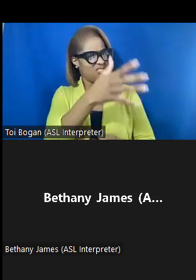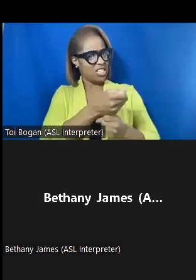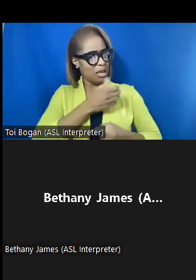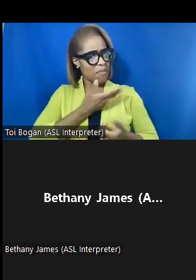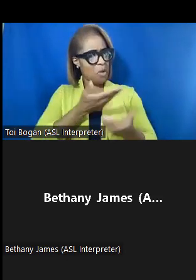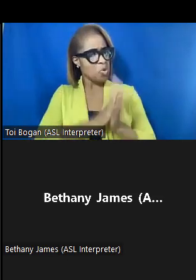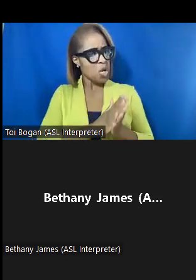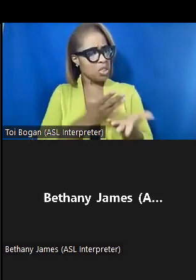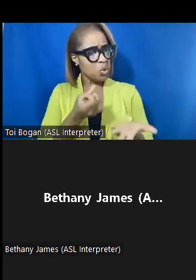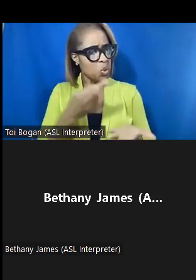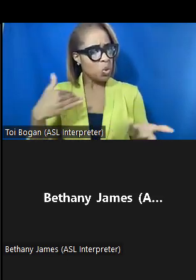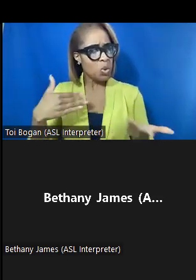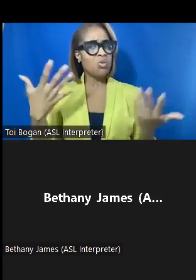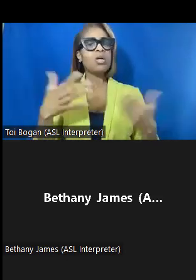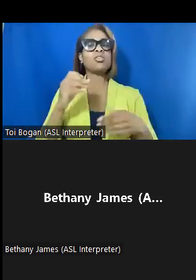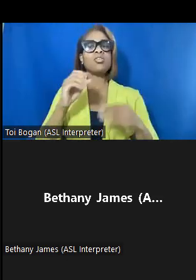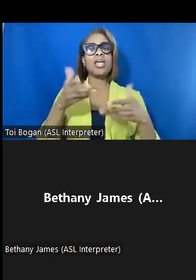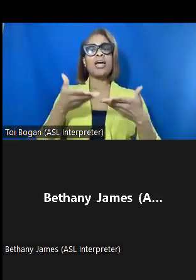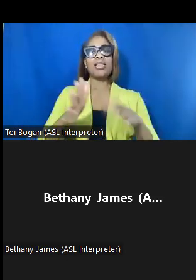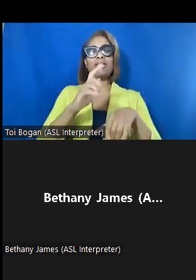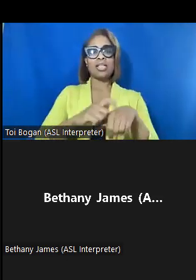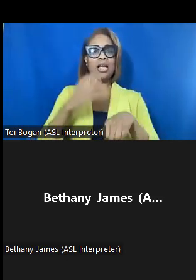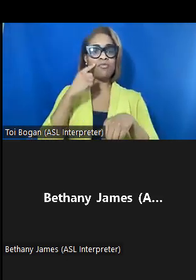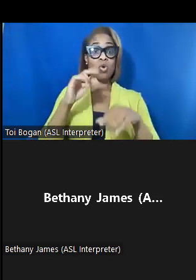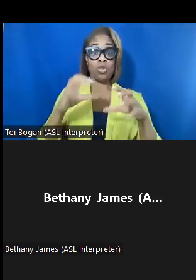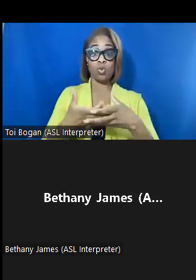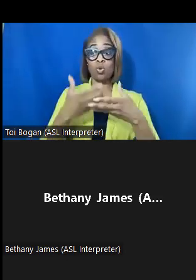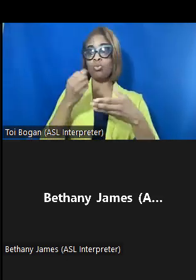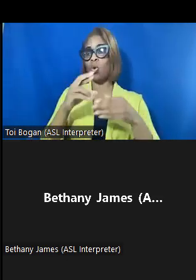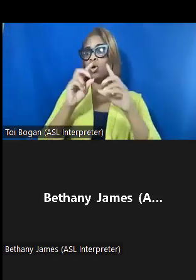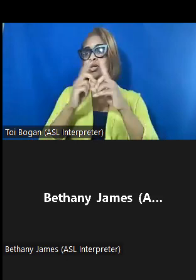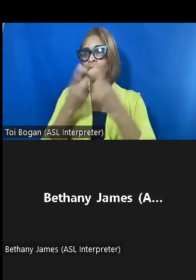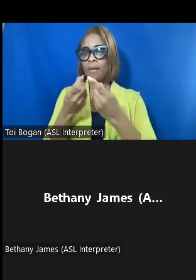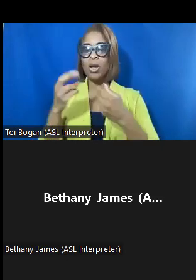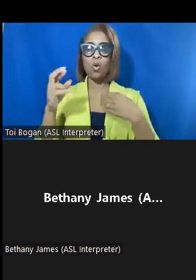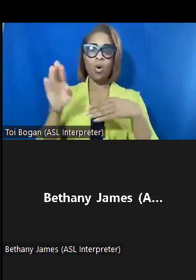That gives the time for the entity such as the department or business to gather information